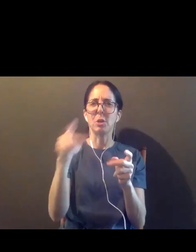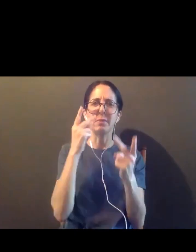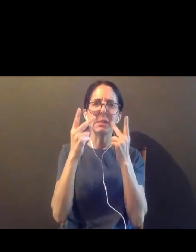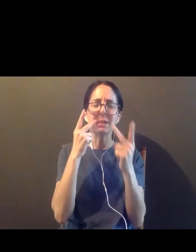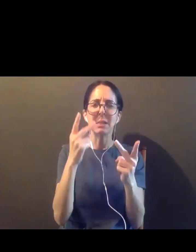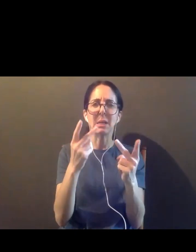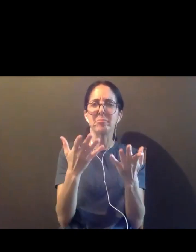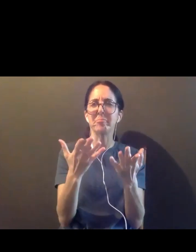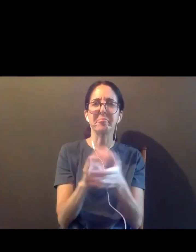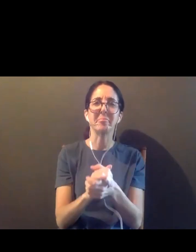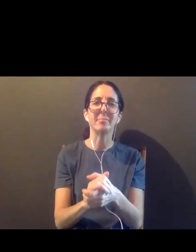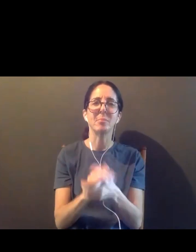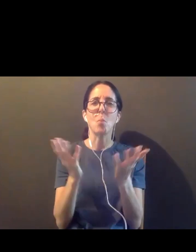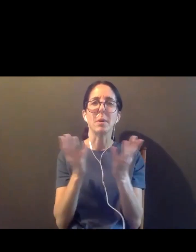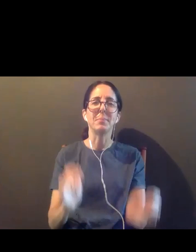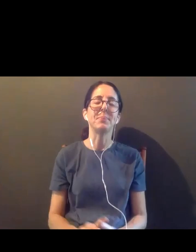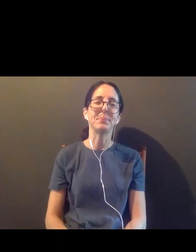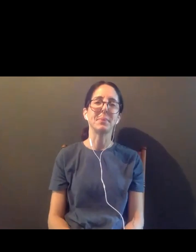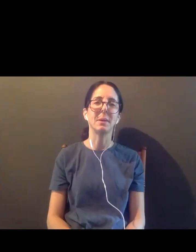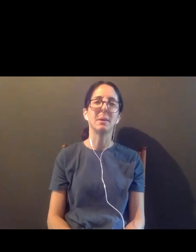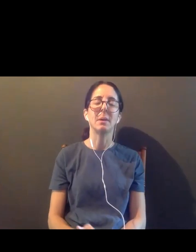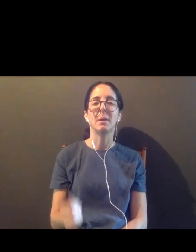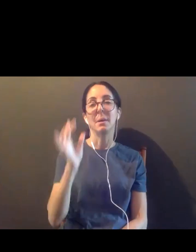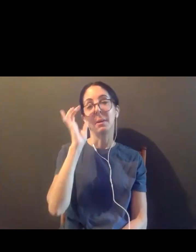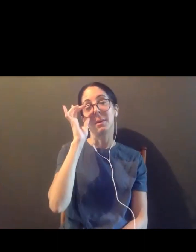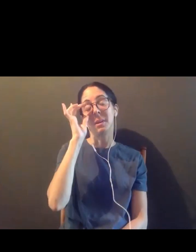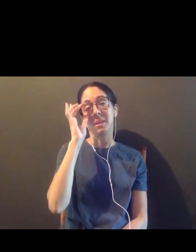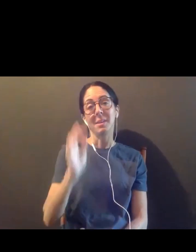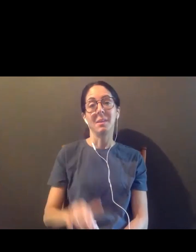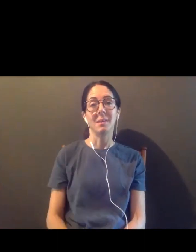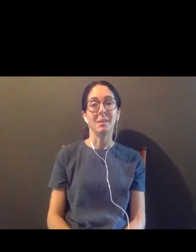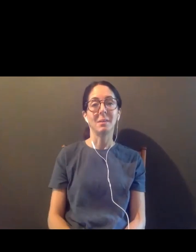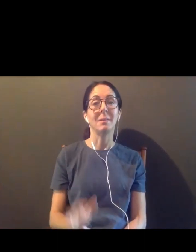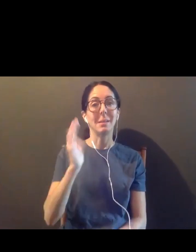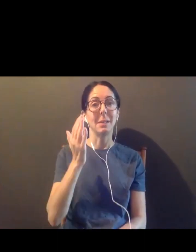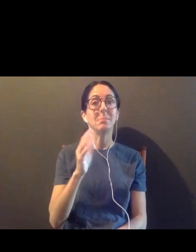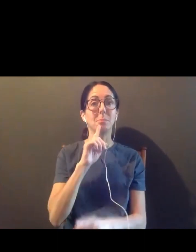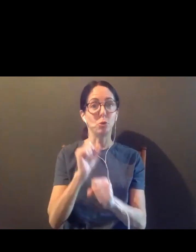up in an early question, because there are some real barriers to accessing families that